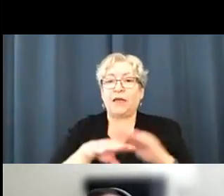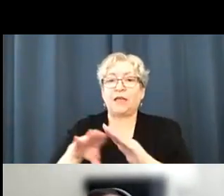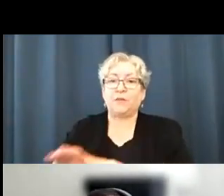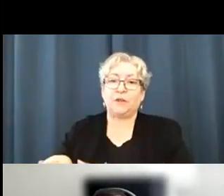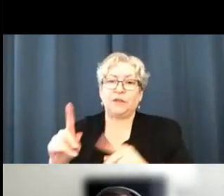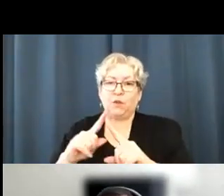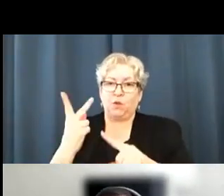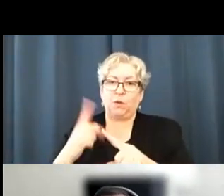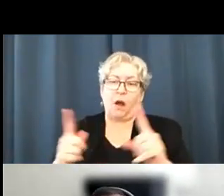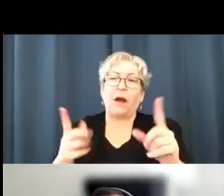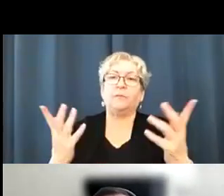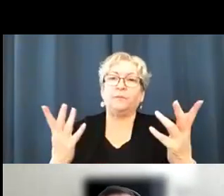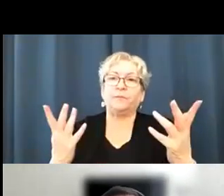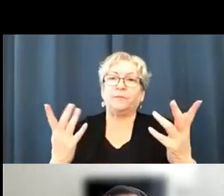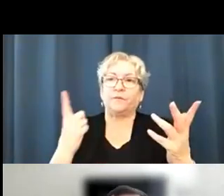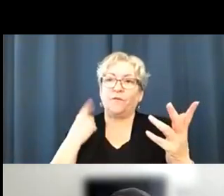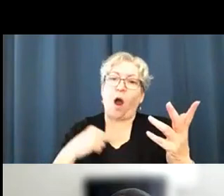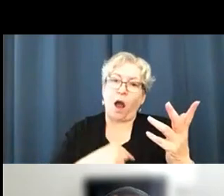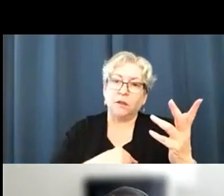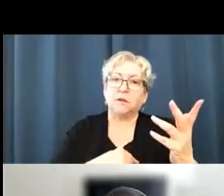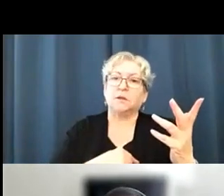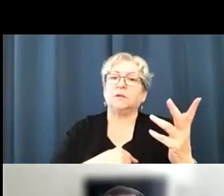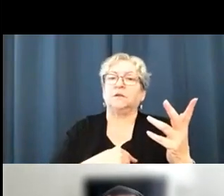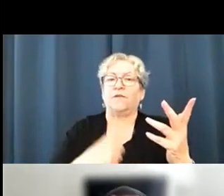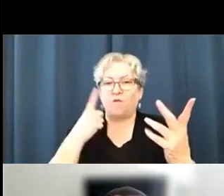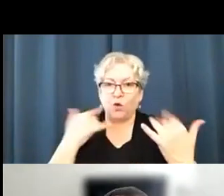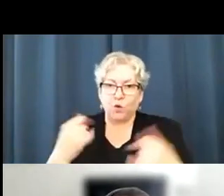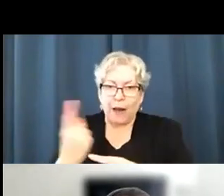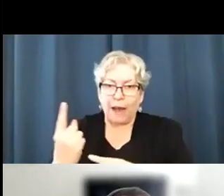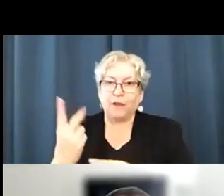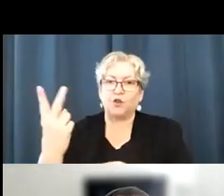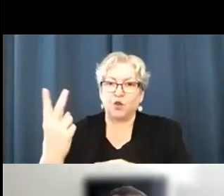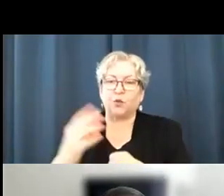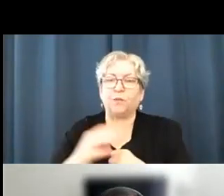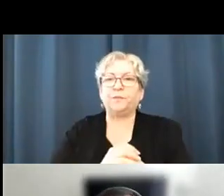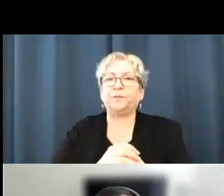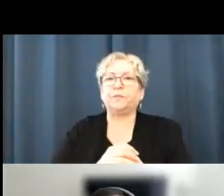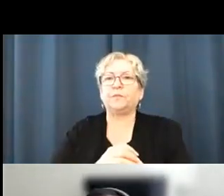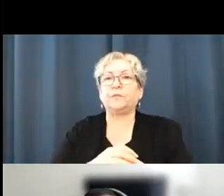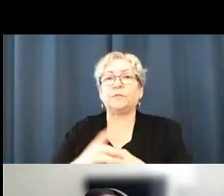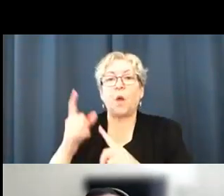or for our purposes, there's two different types of accessibility testing. There is automated testing.